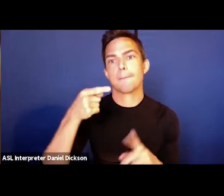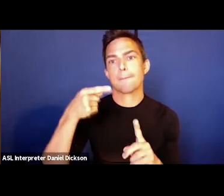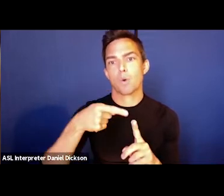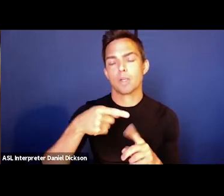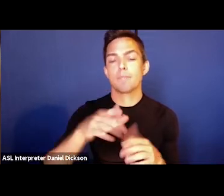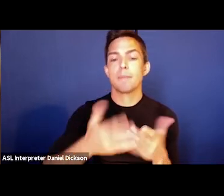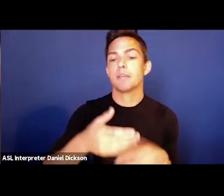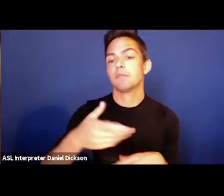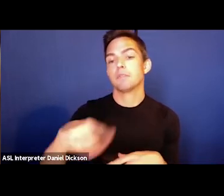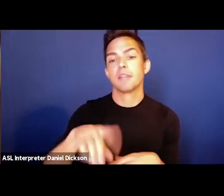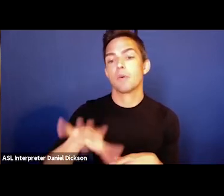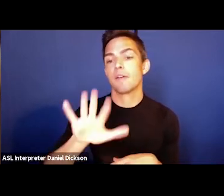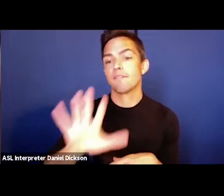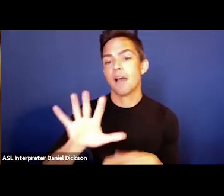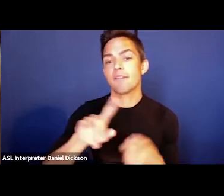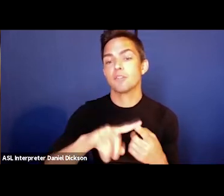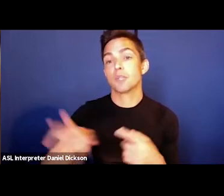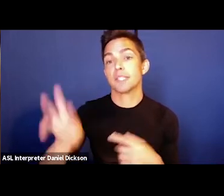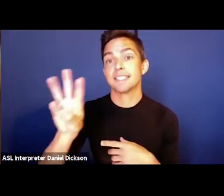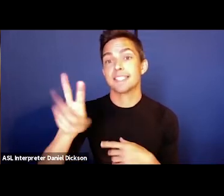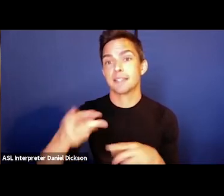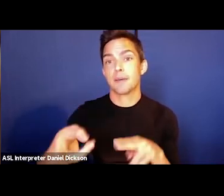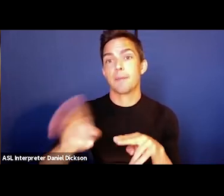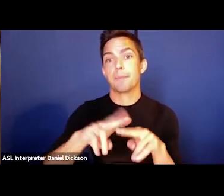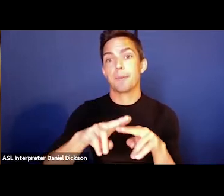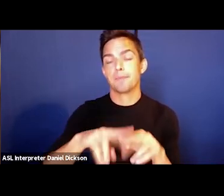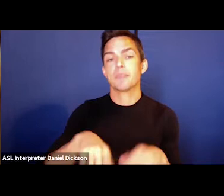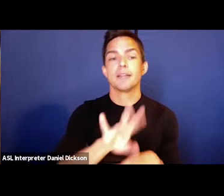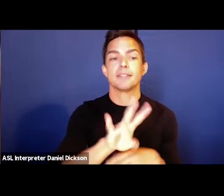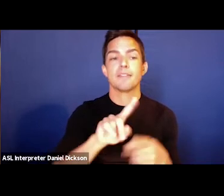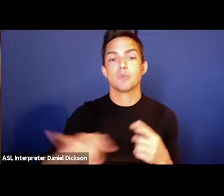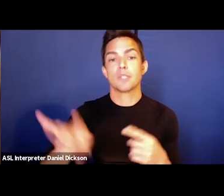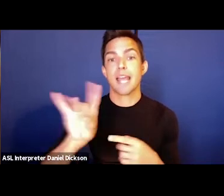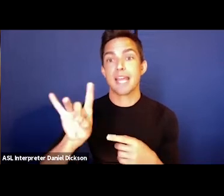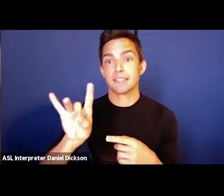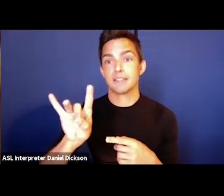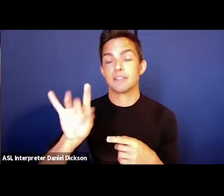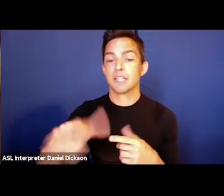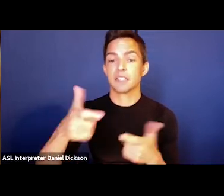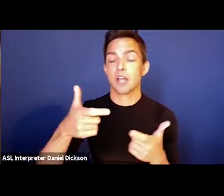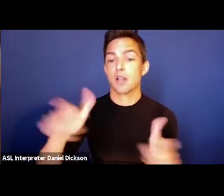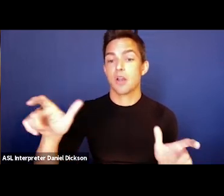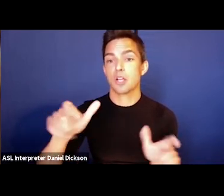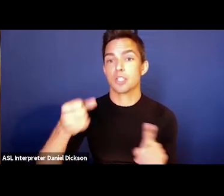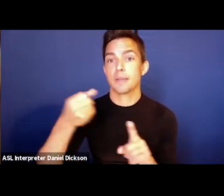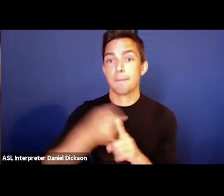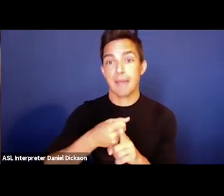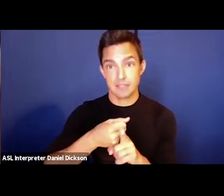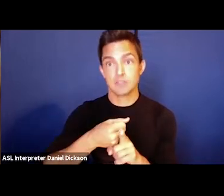a five to a six or a seven to an eight which is a really quite a large impact when you take